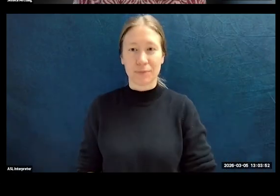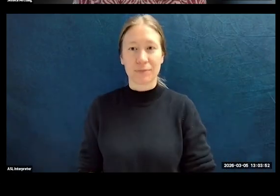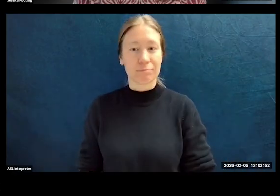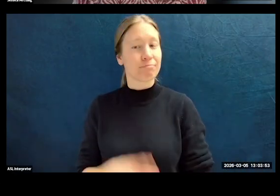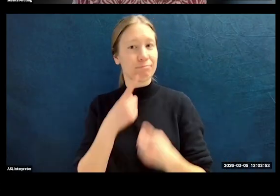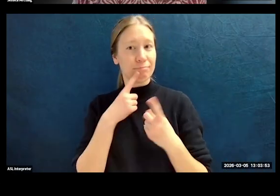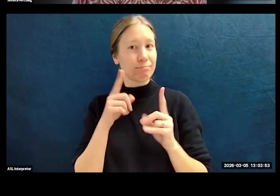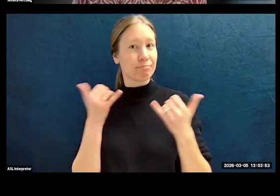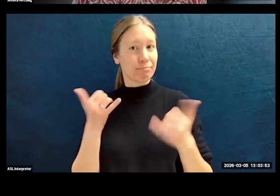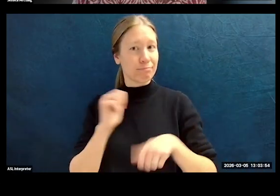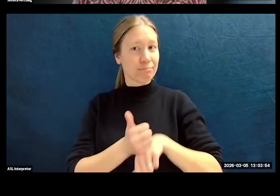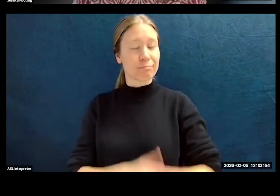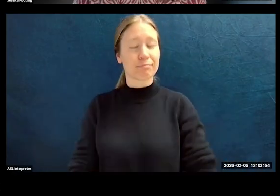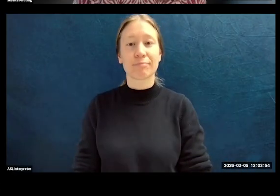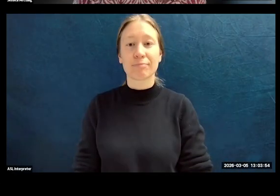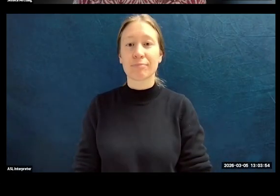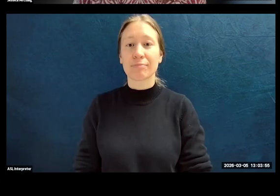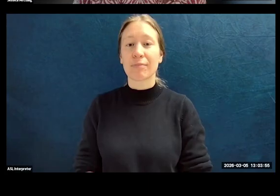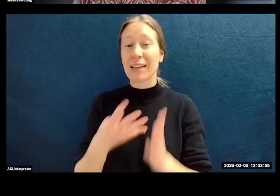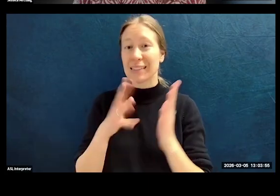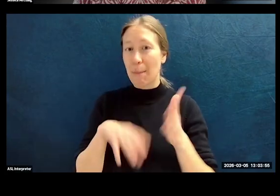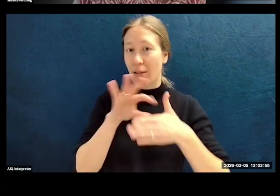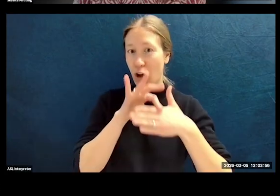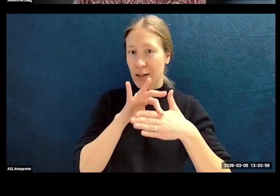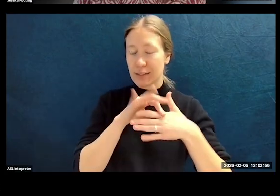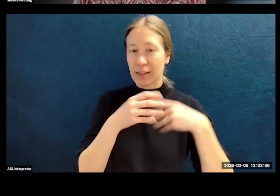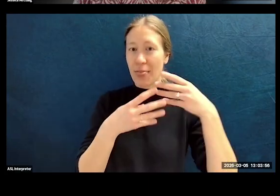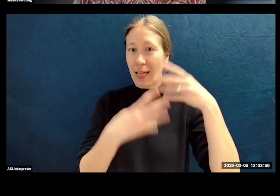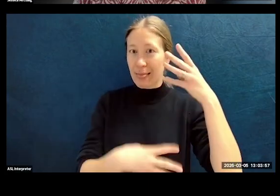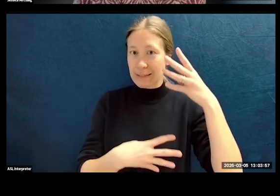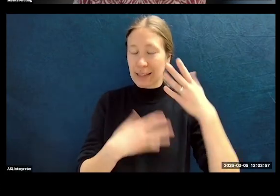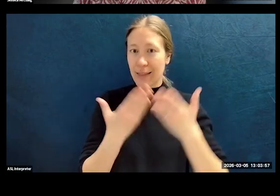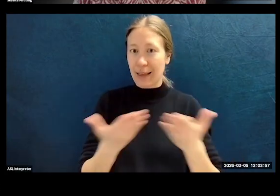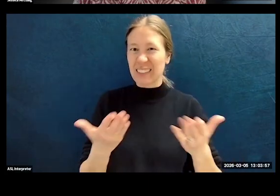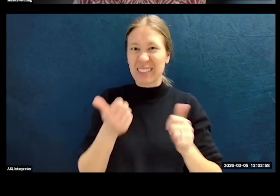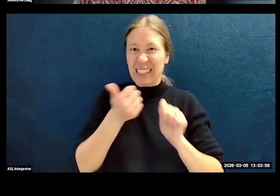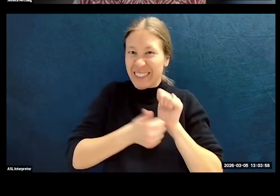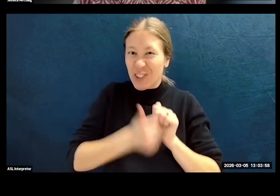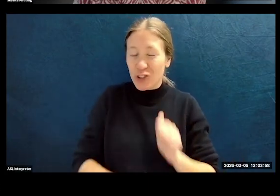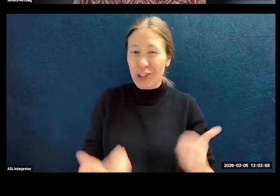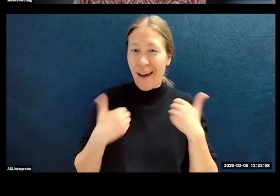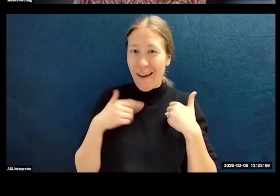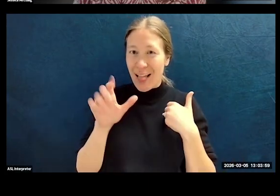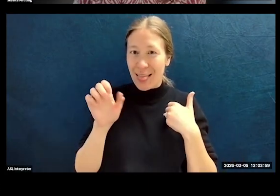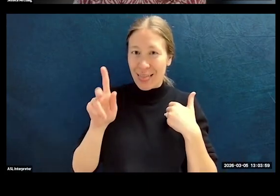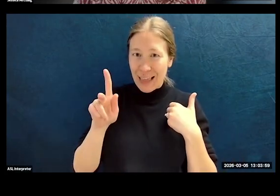In this table of contents, the listed items are also interactive links that will jump to the in-text references